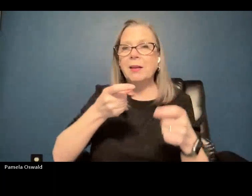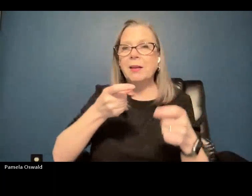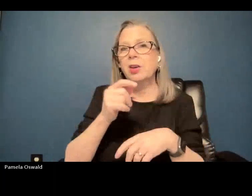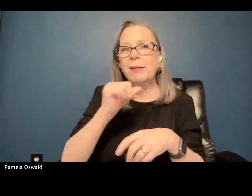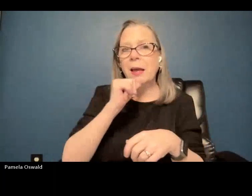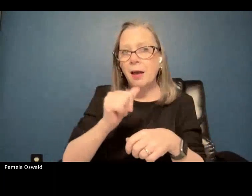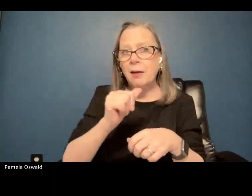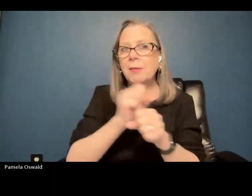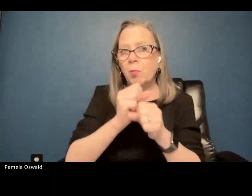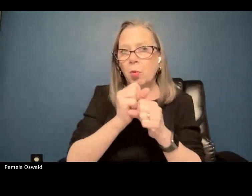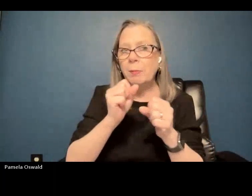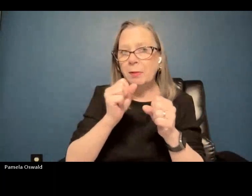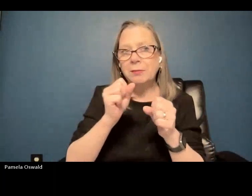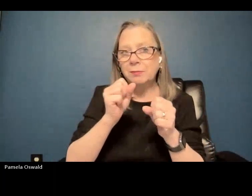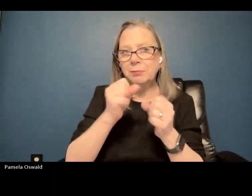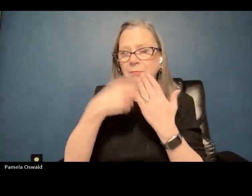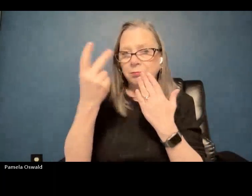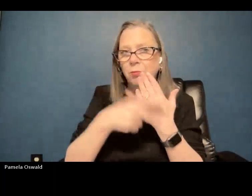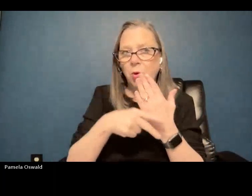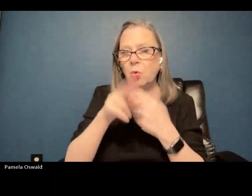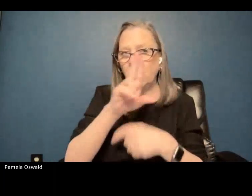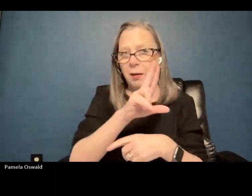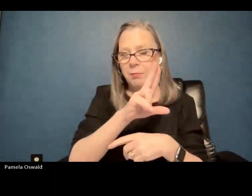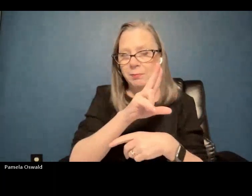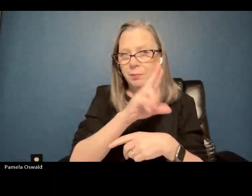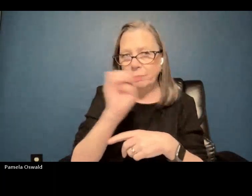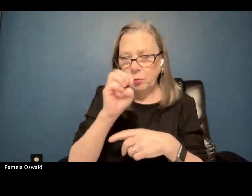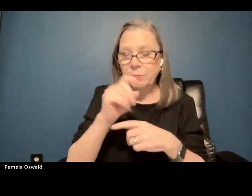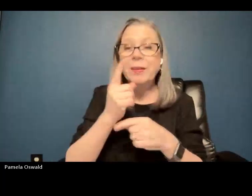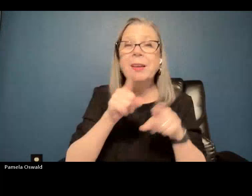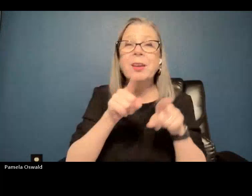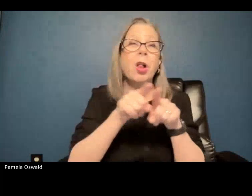We also had, of course, many bureaucratic hurdles because we